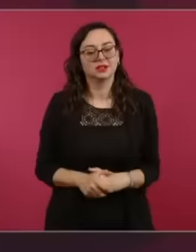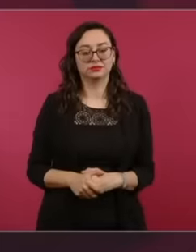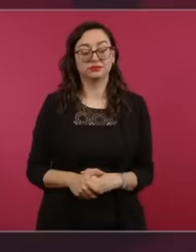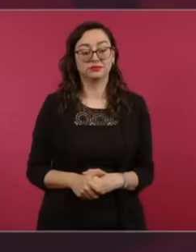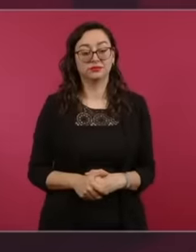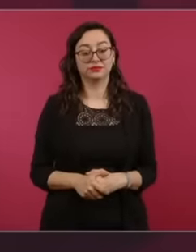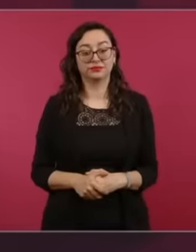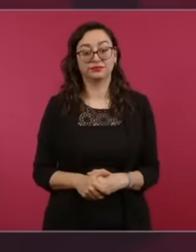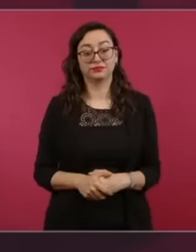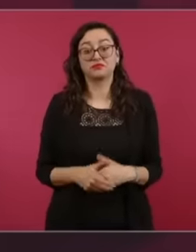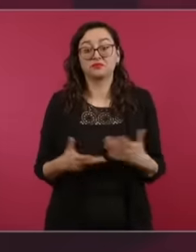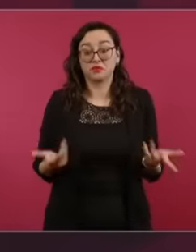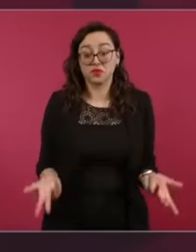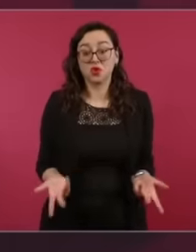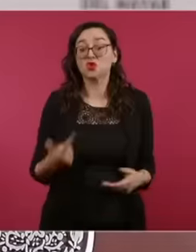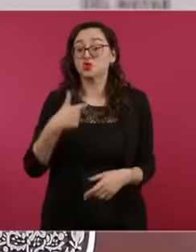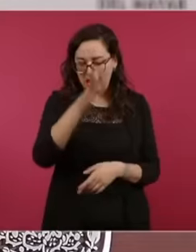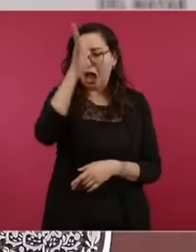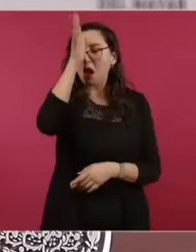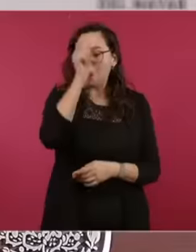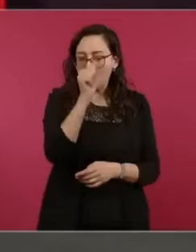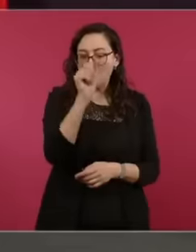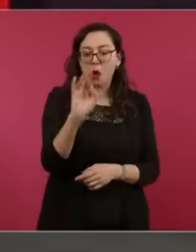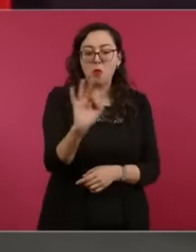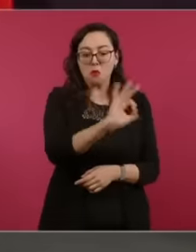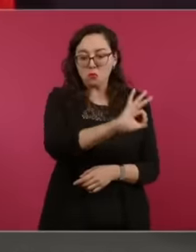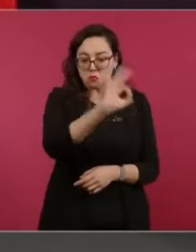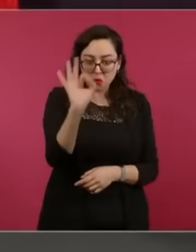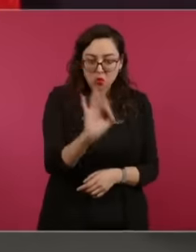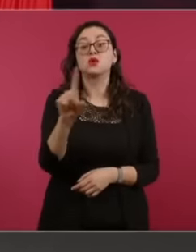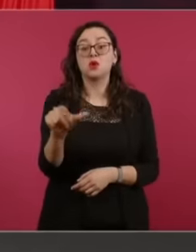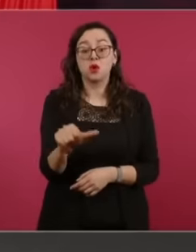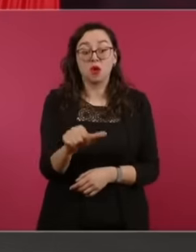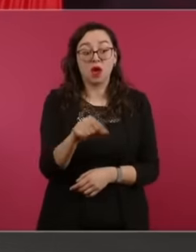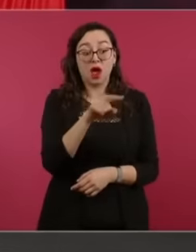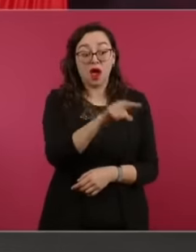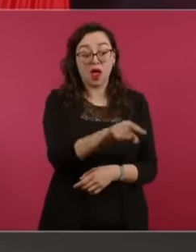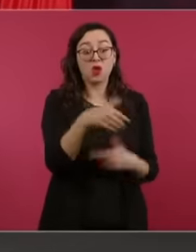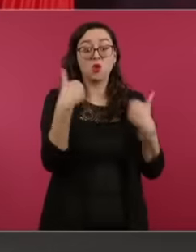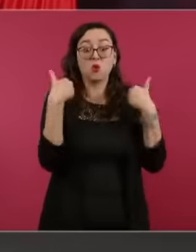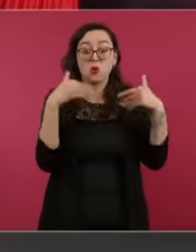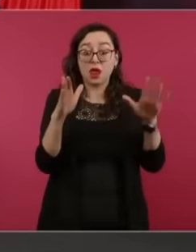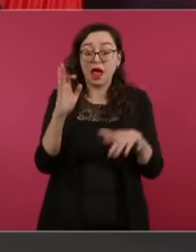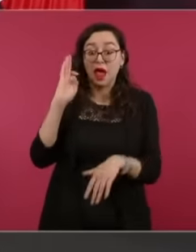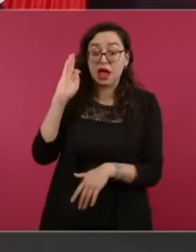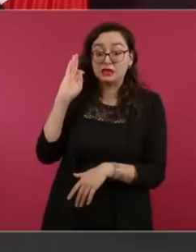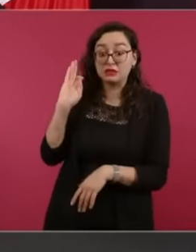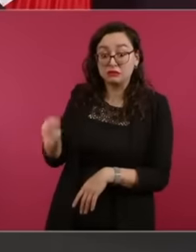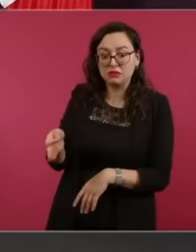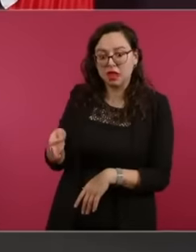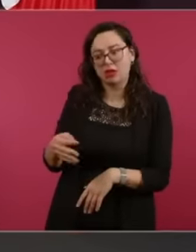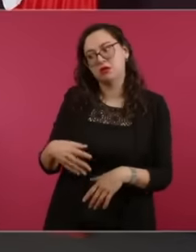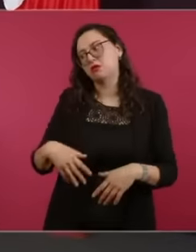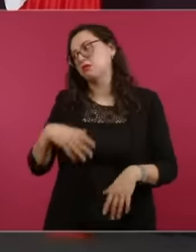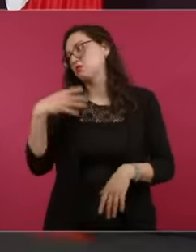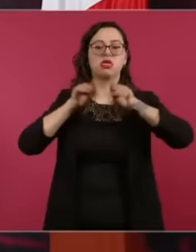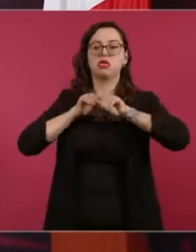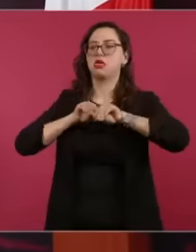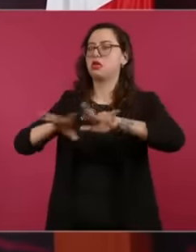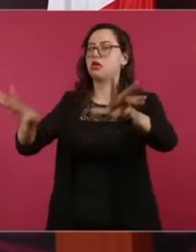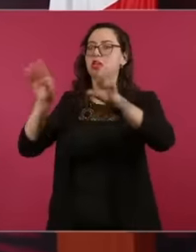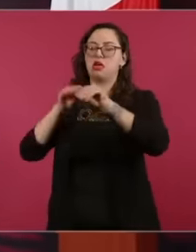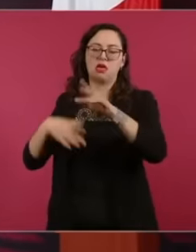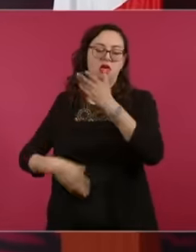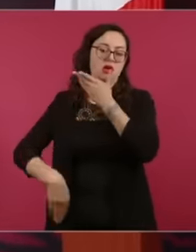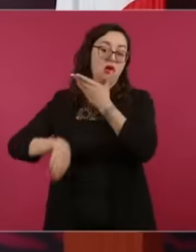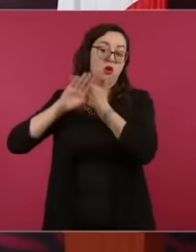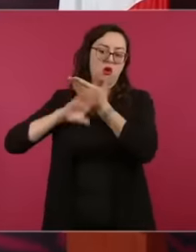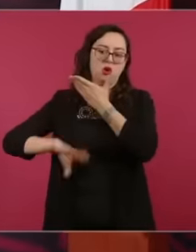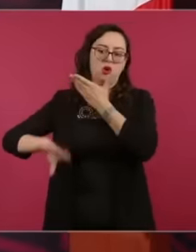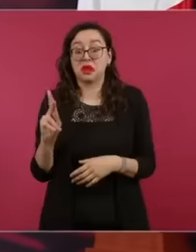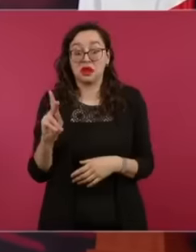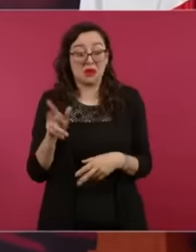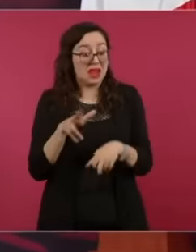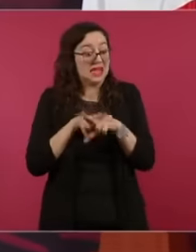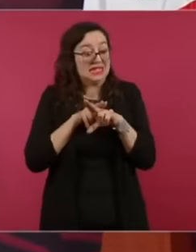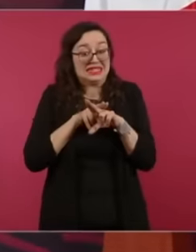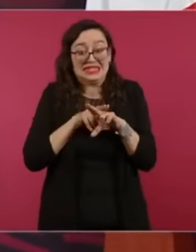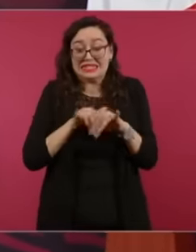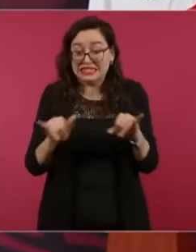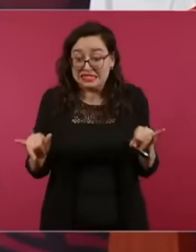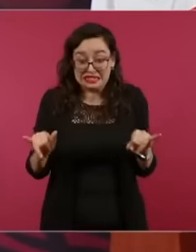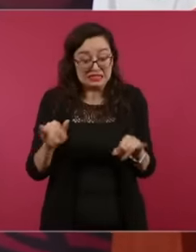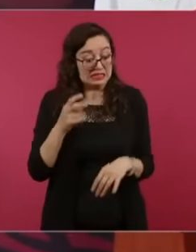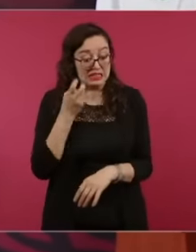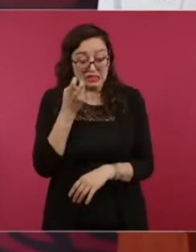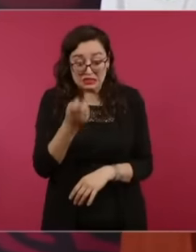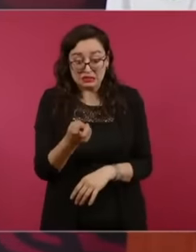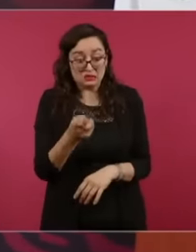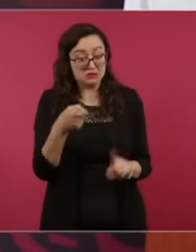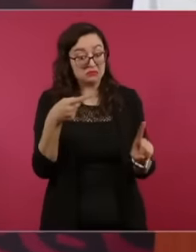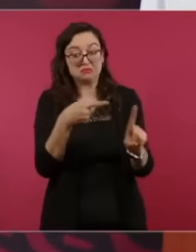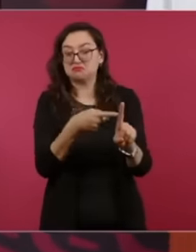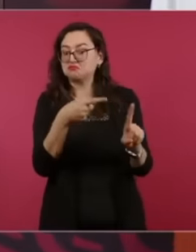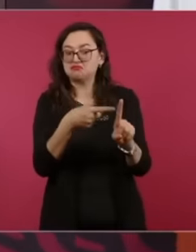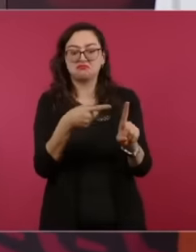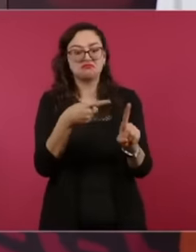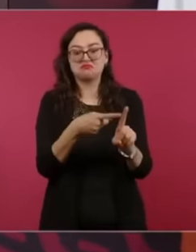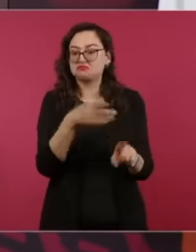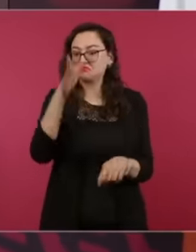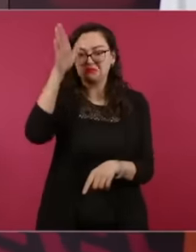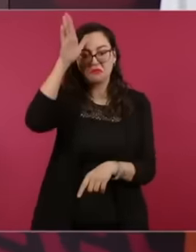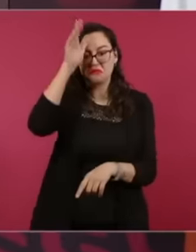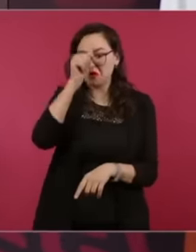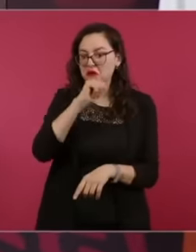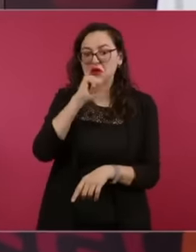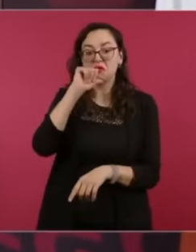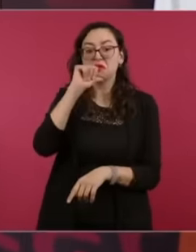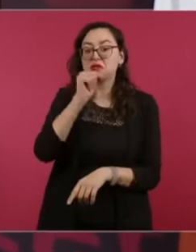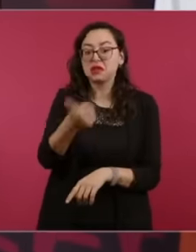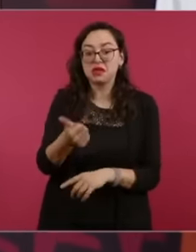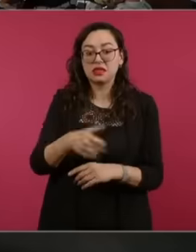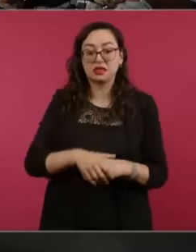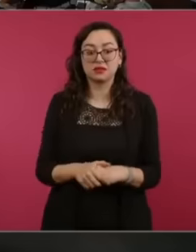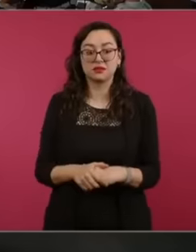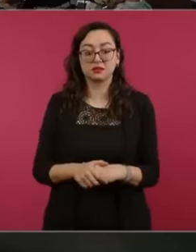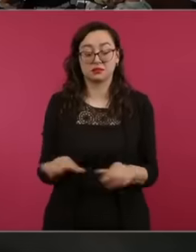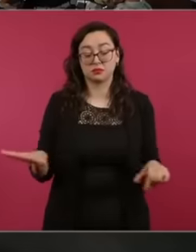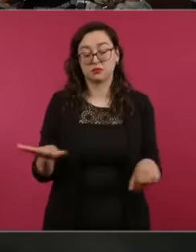it is accepted. Álvaro could imagine anything. But it would generate doubts for him, but for my